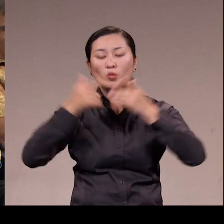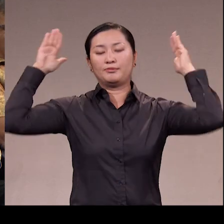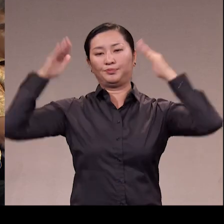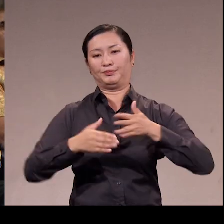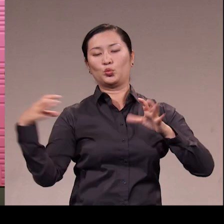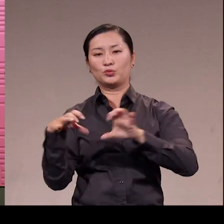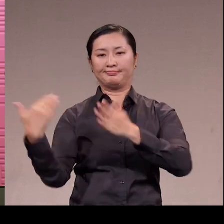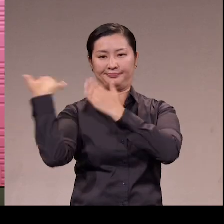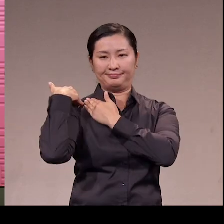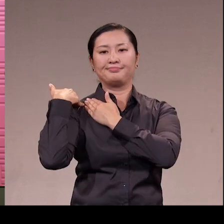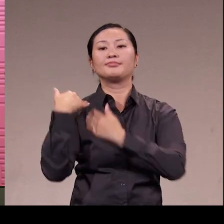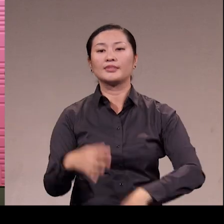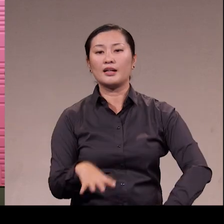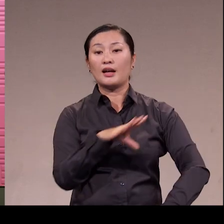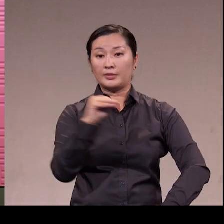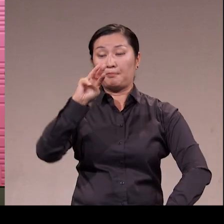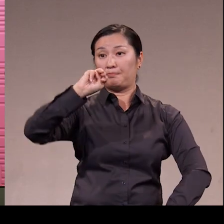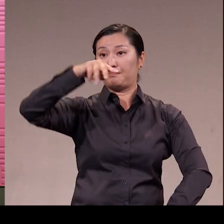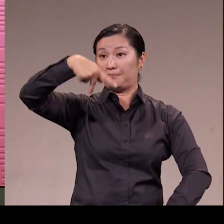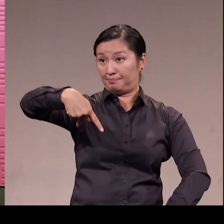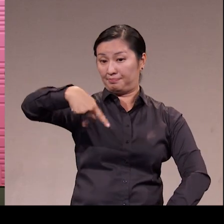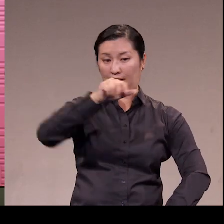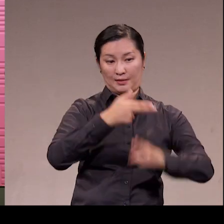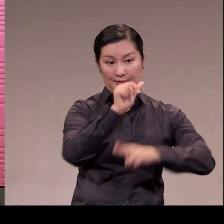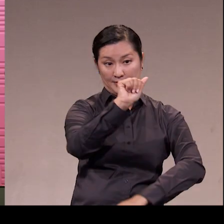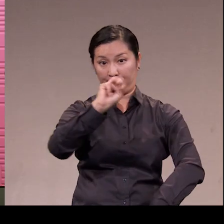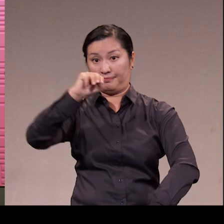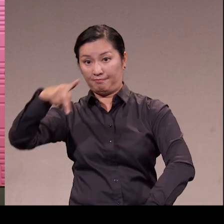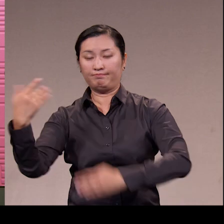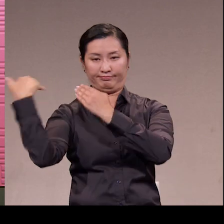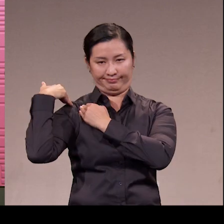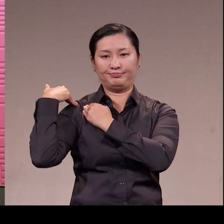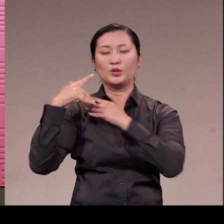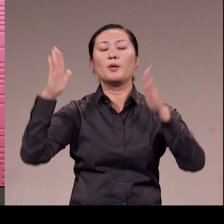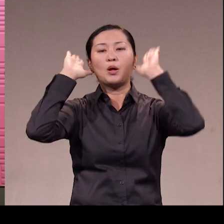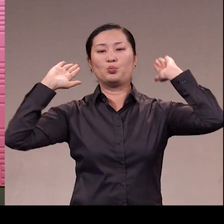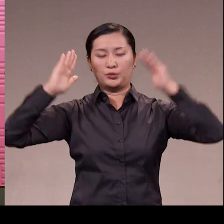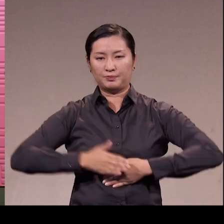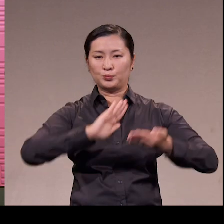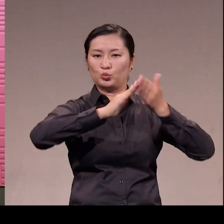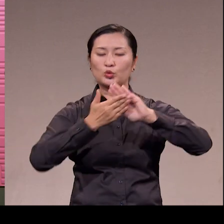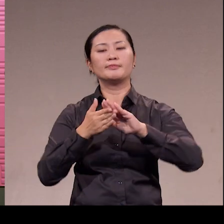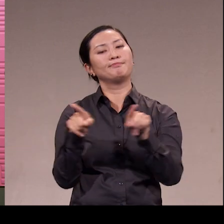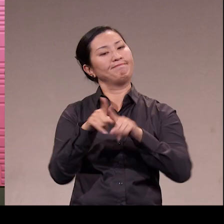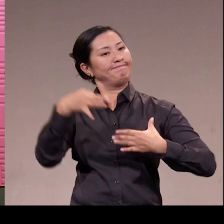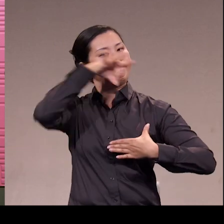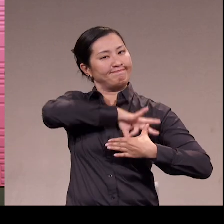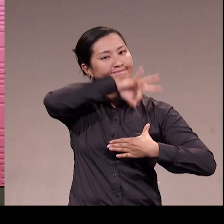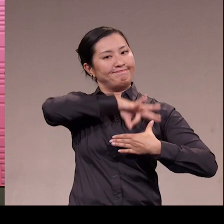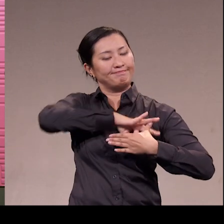The Malay community has also benefited equally from national policies such as housing